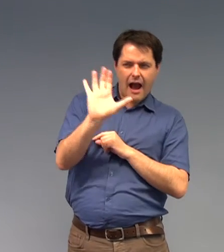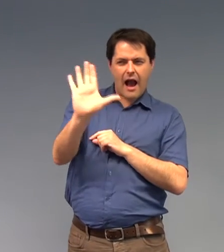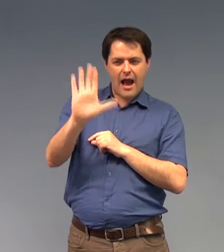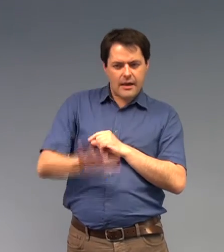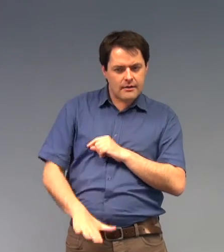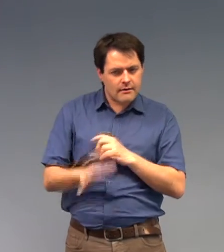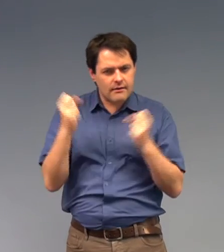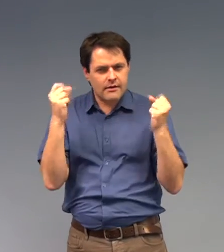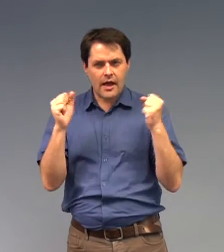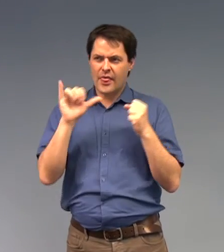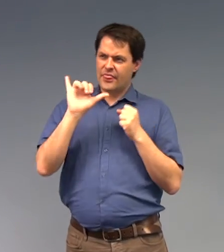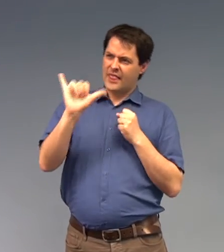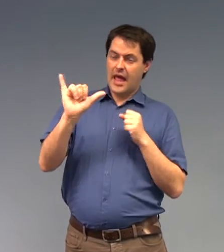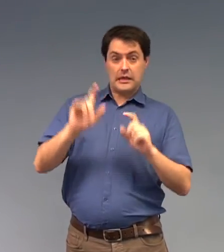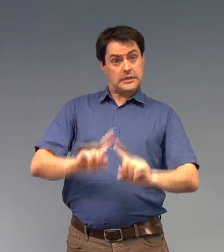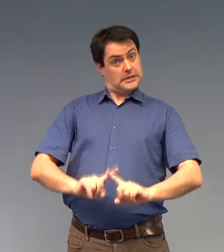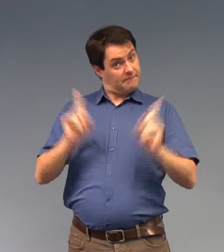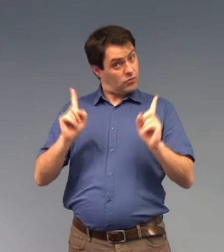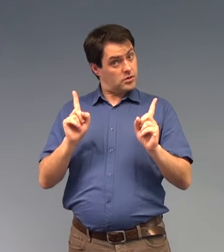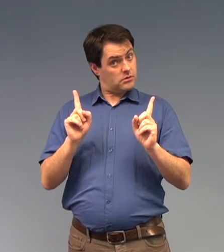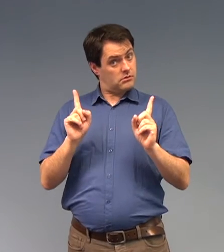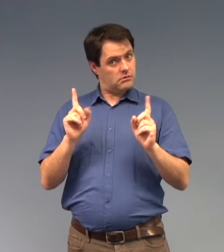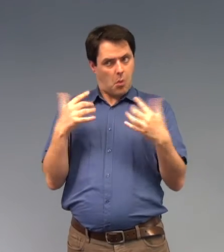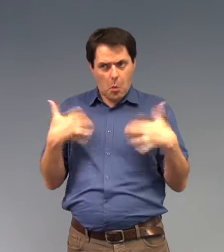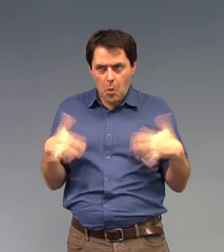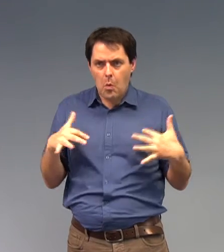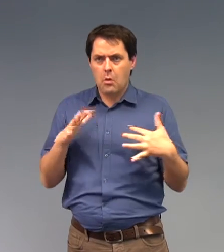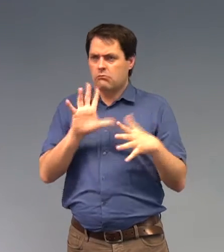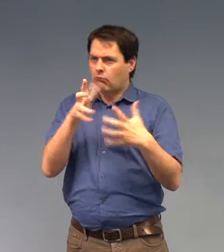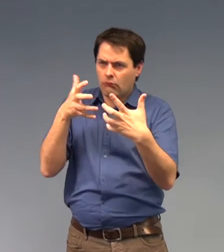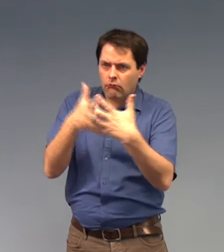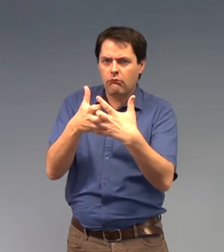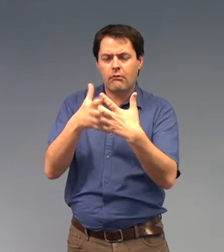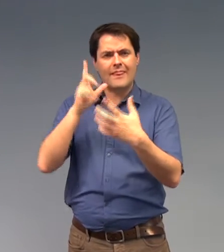We speak in English or we're signing the sign language that we're using, but we're not using it in the same way.